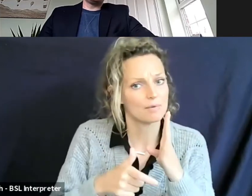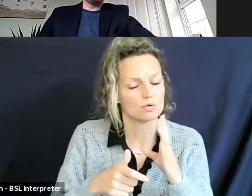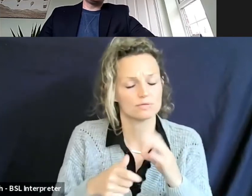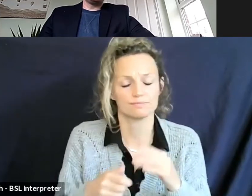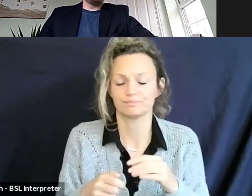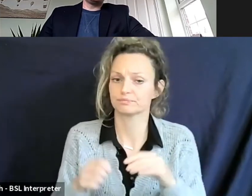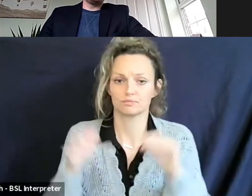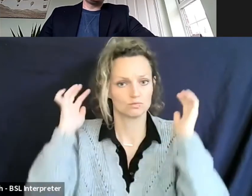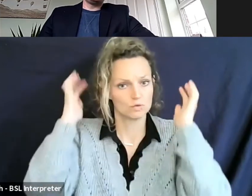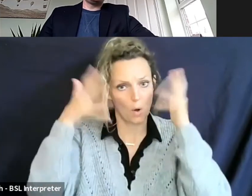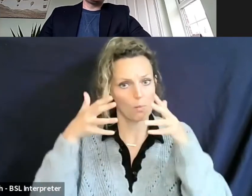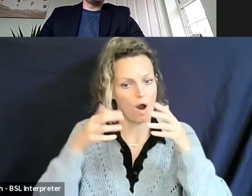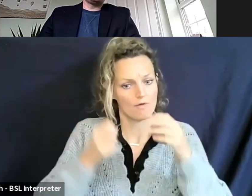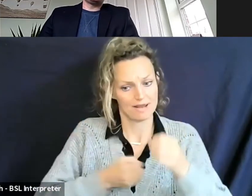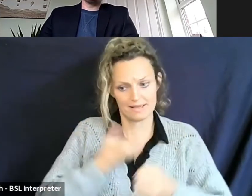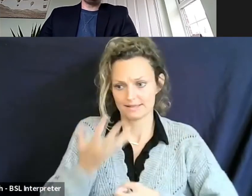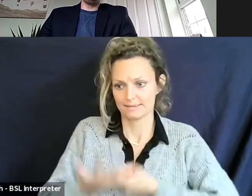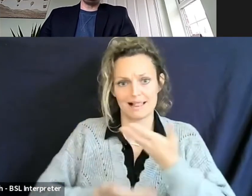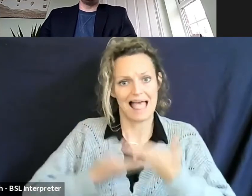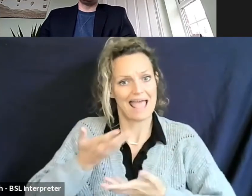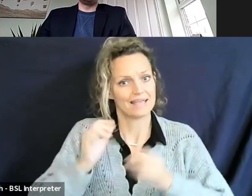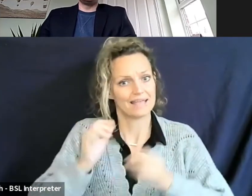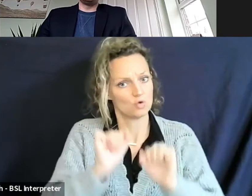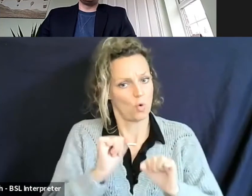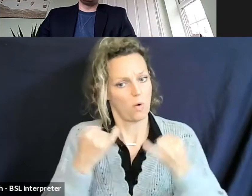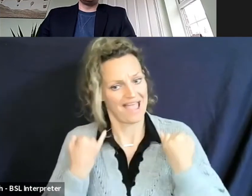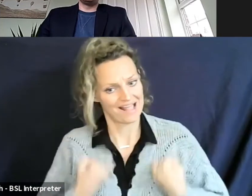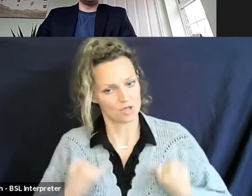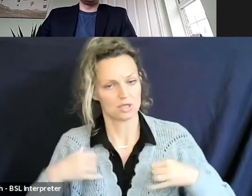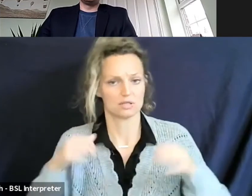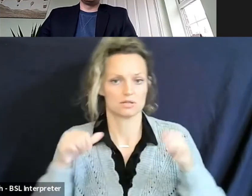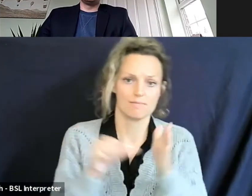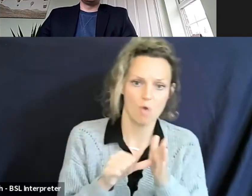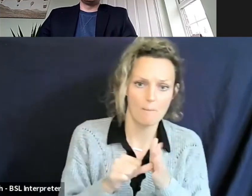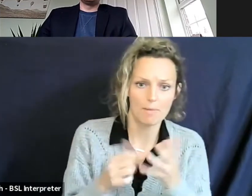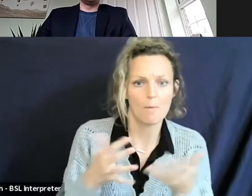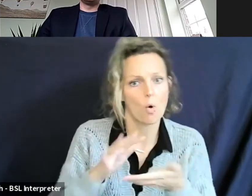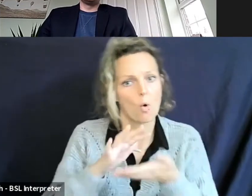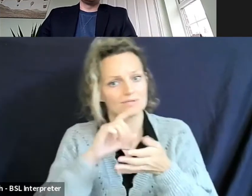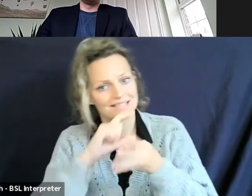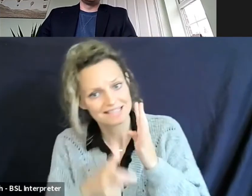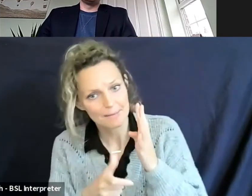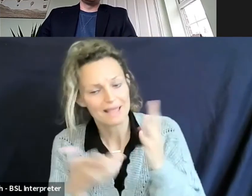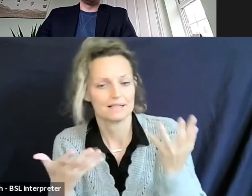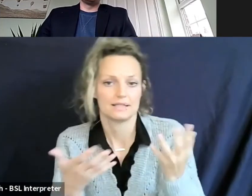Do not be scared about ticking that disability confident box. Don't be scared about sharing your story.